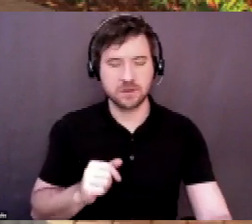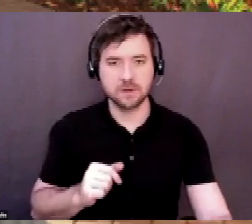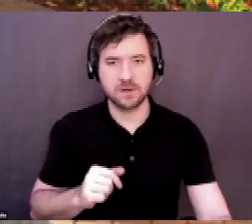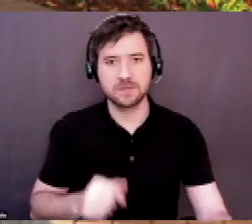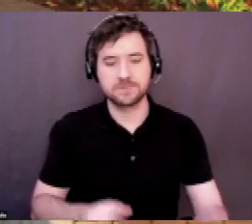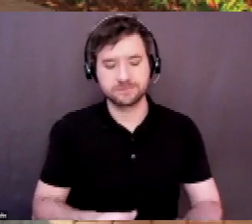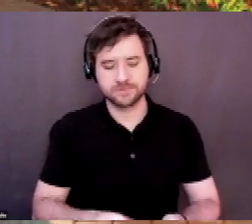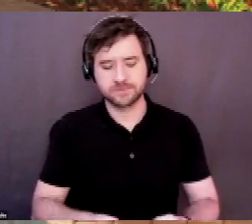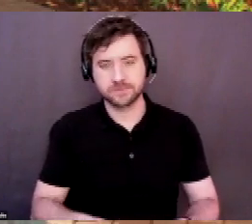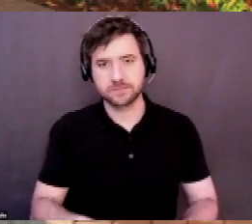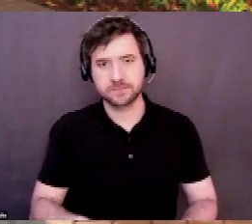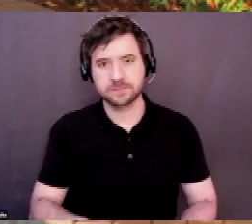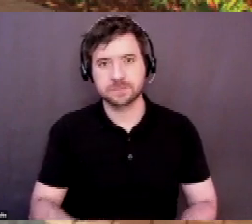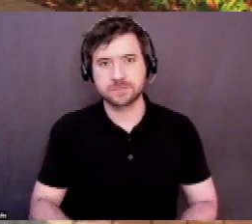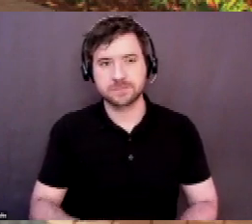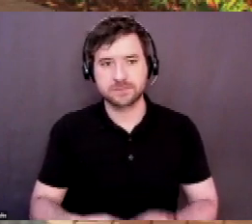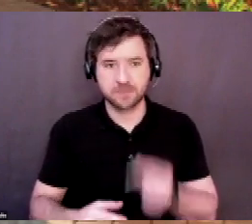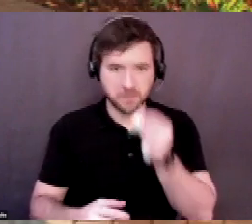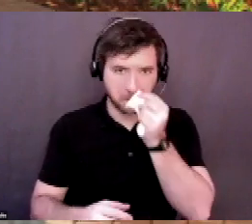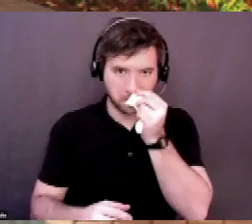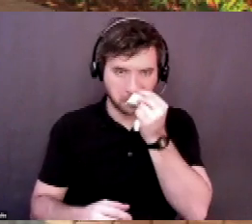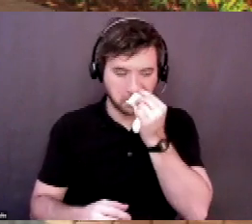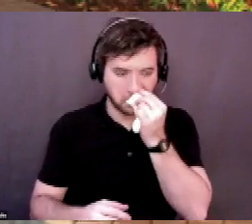Well, you can see this.